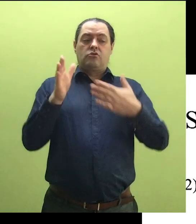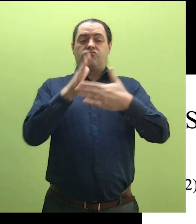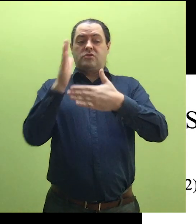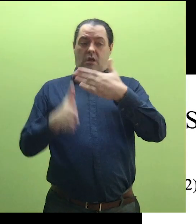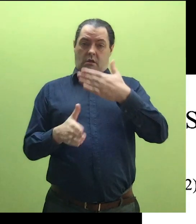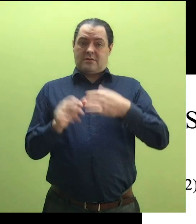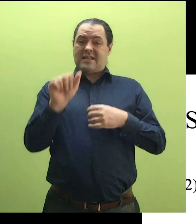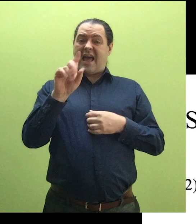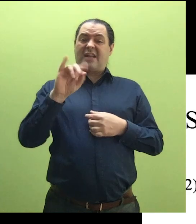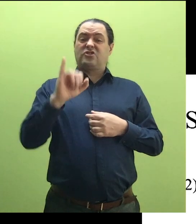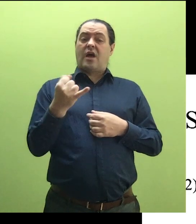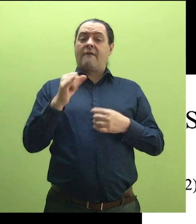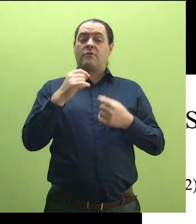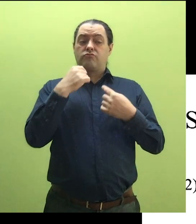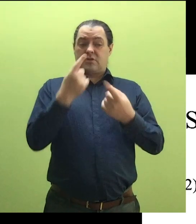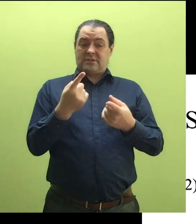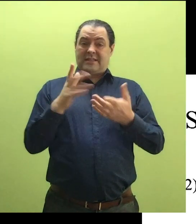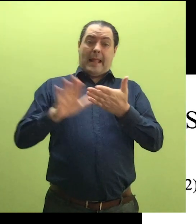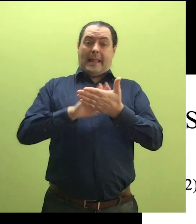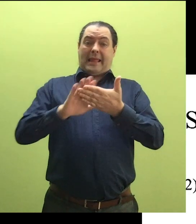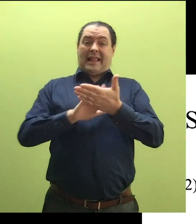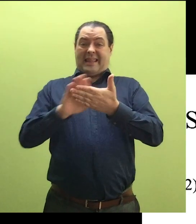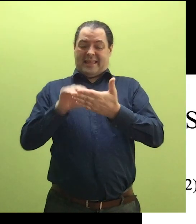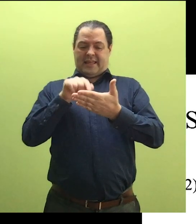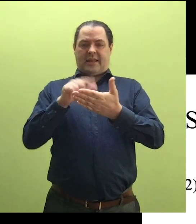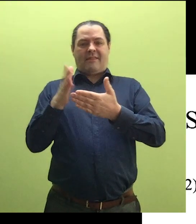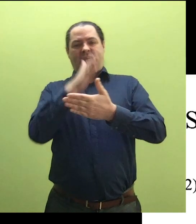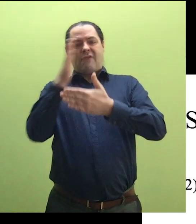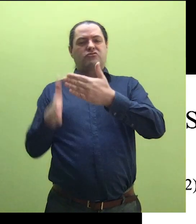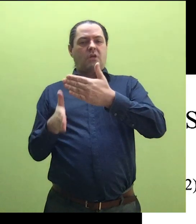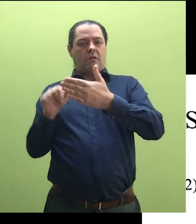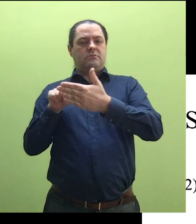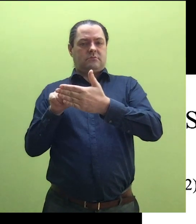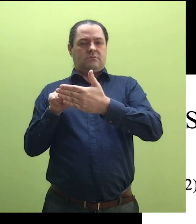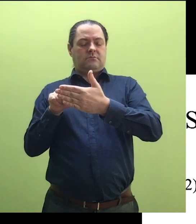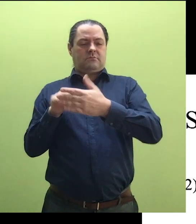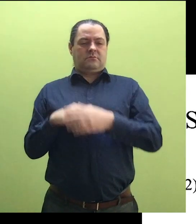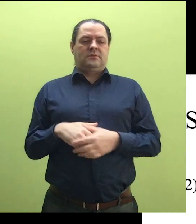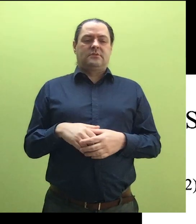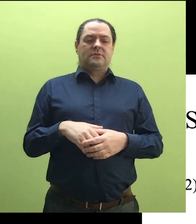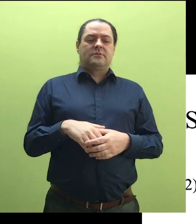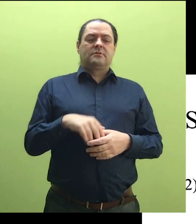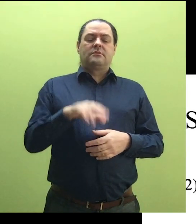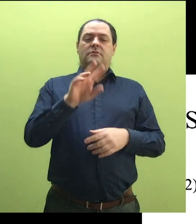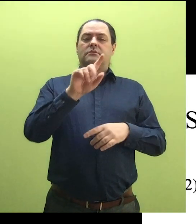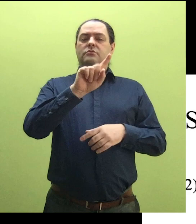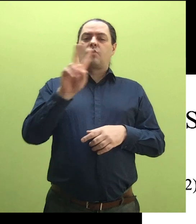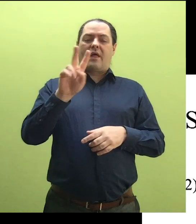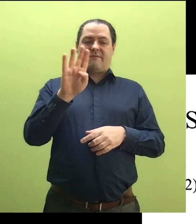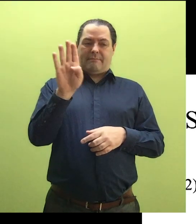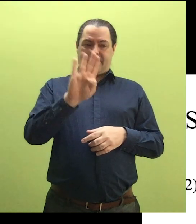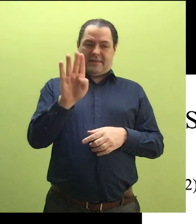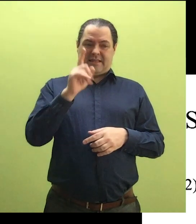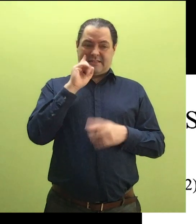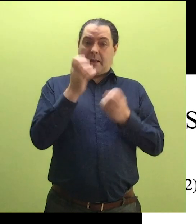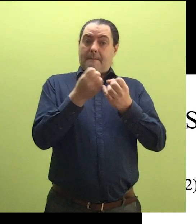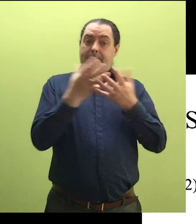adjectival predicate, "clean" marks the resultant state in this clause. In 12b, what we see is a multi-predicative